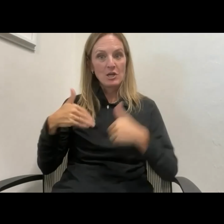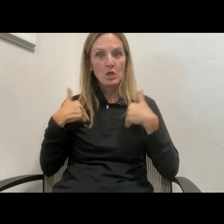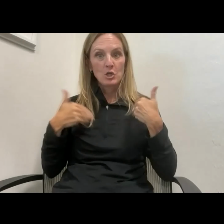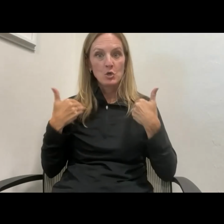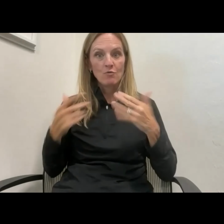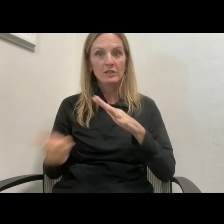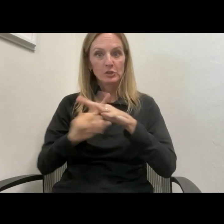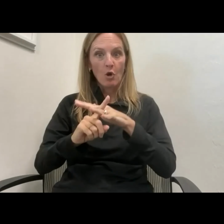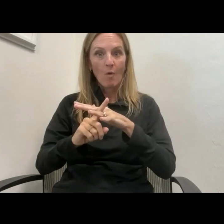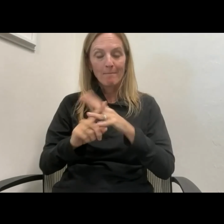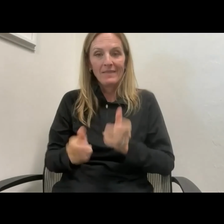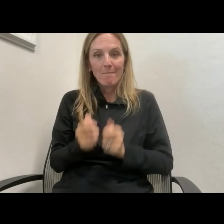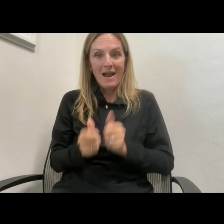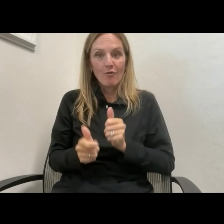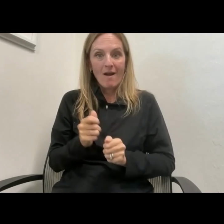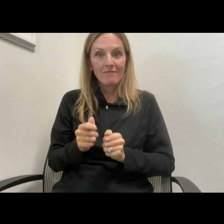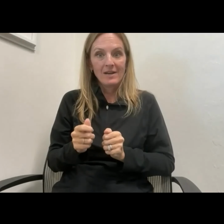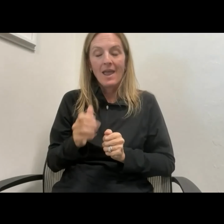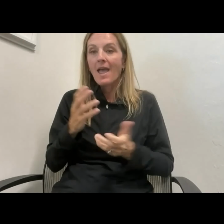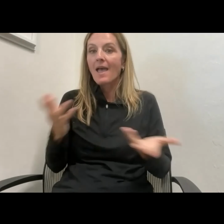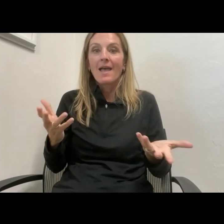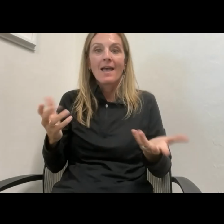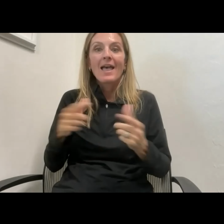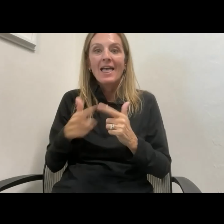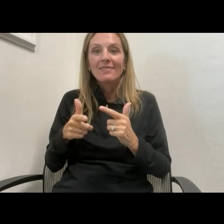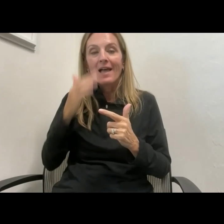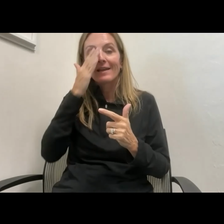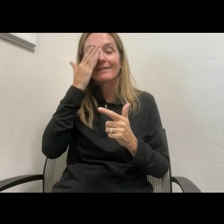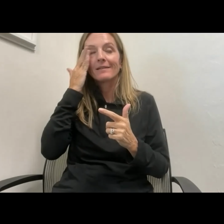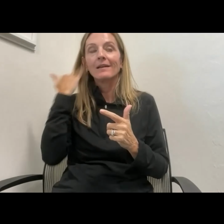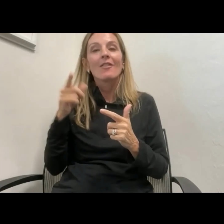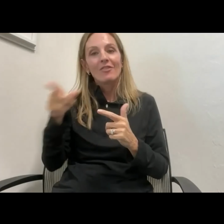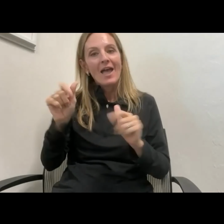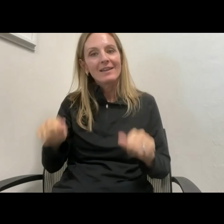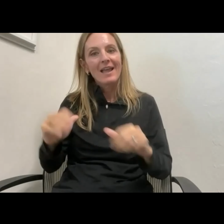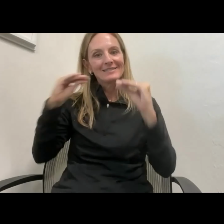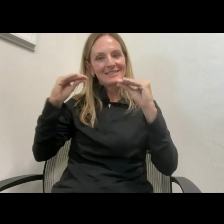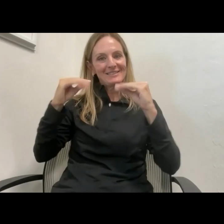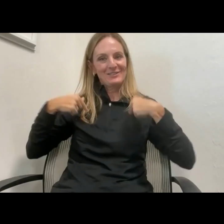and to showcase that or lift up the youth to share and share their story and their experience.